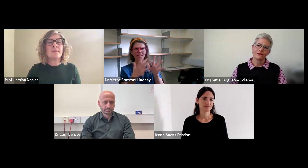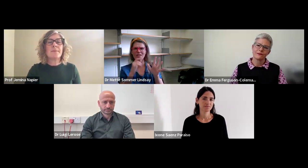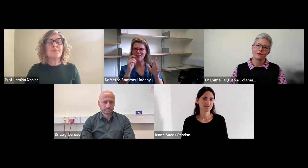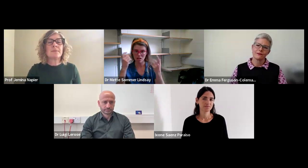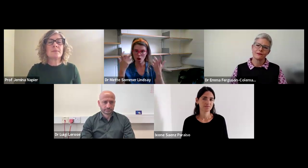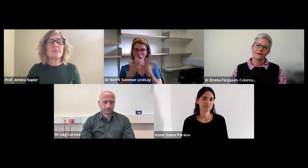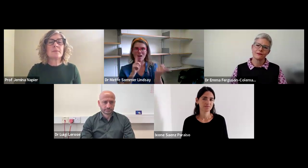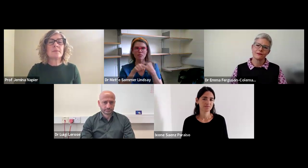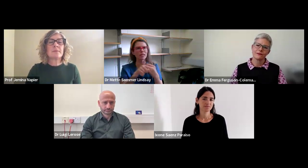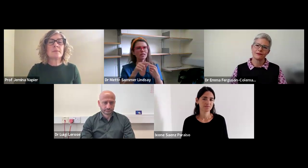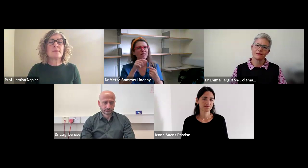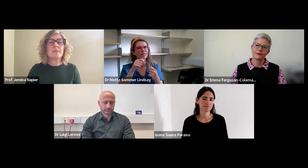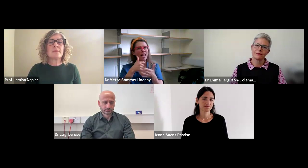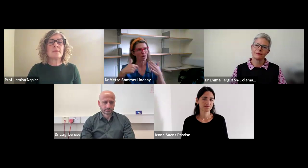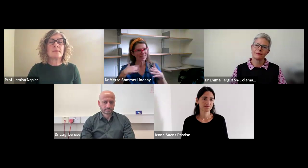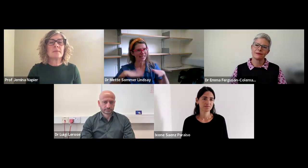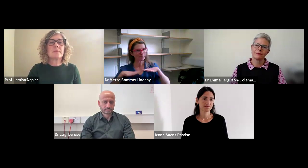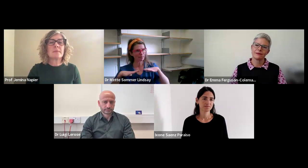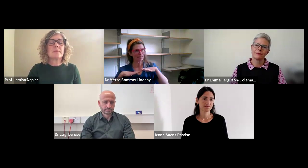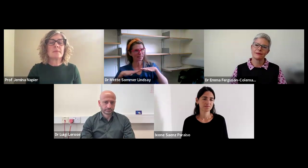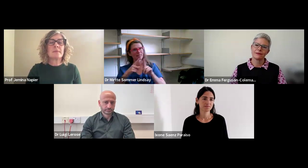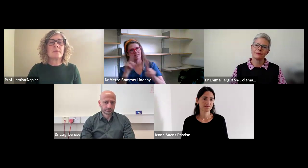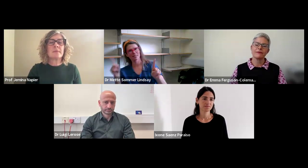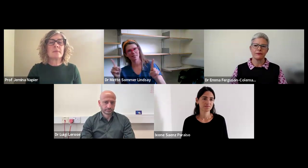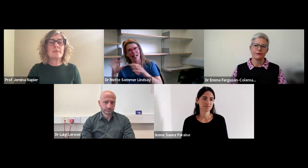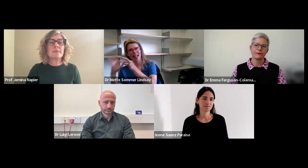which I think was really important, because you don't often know how to do that, you're